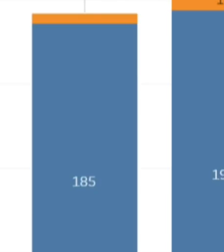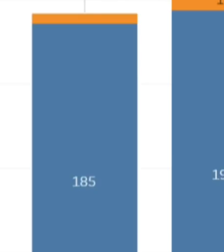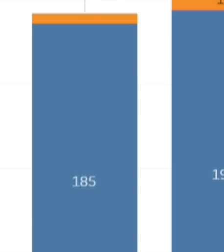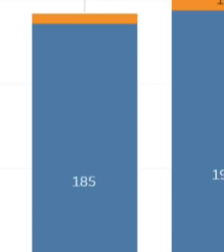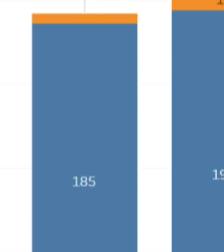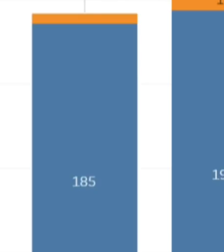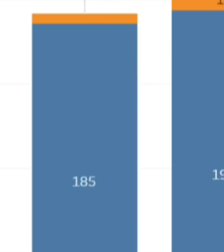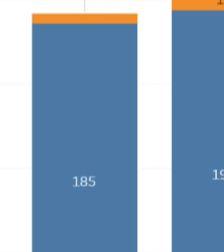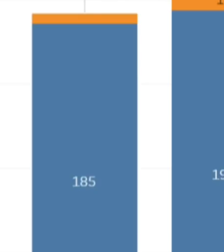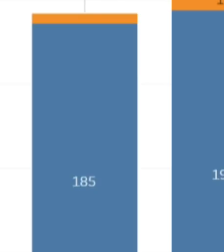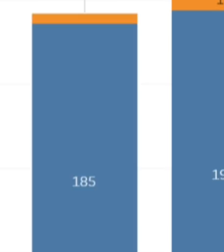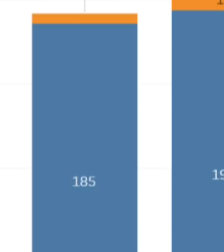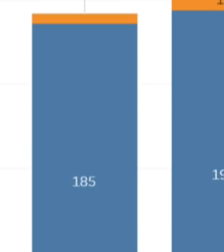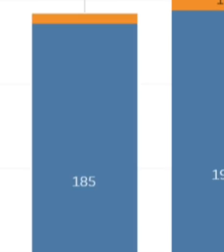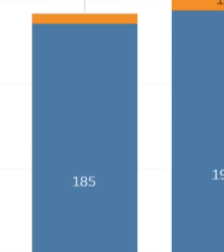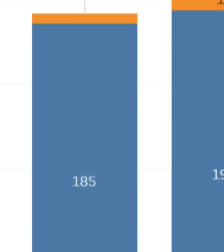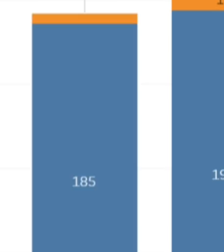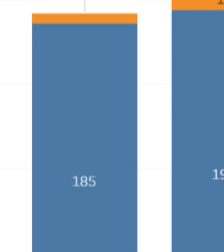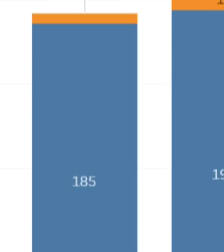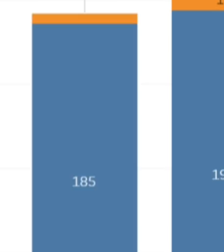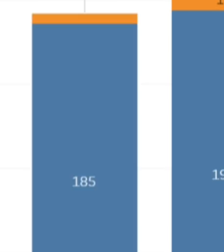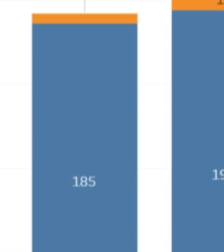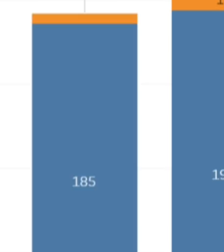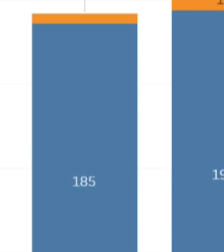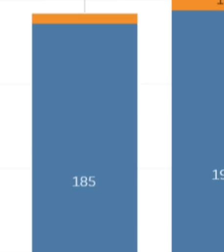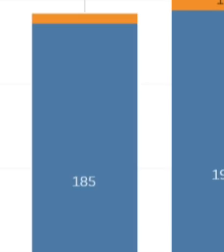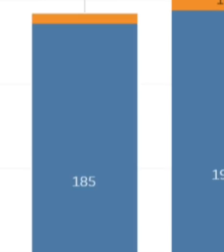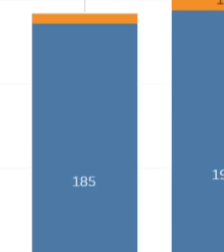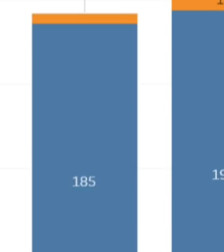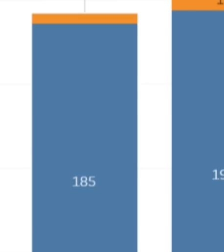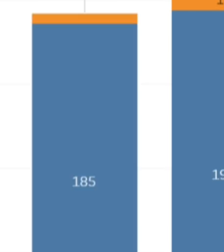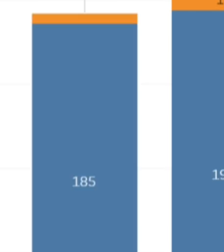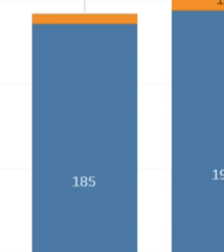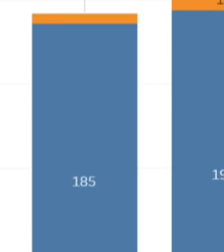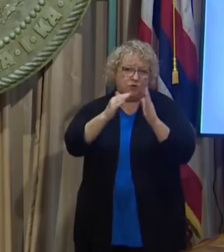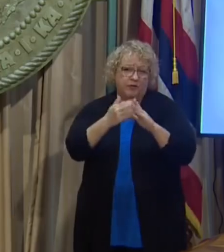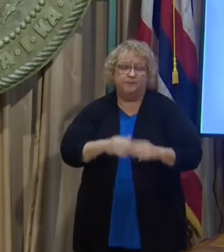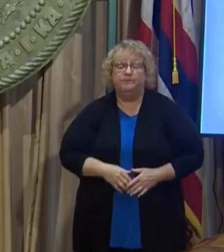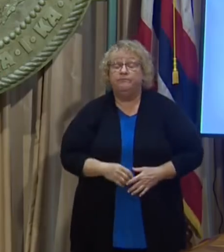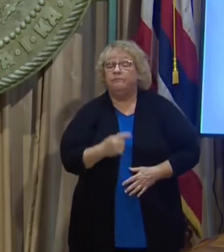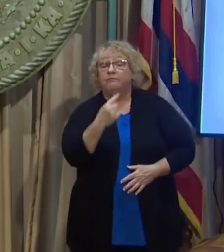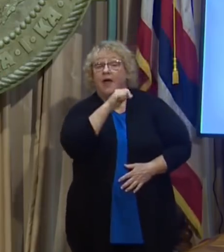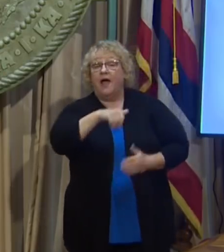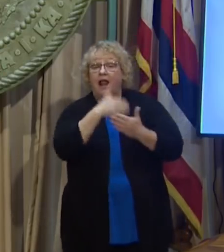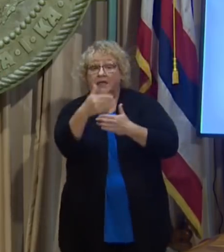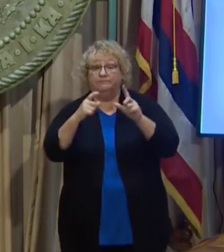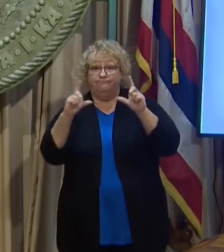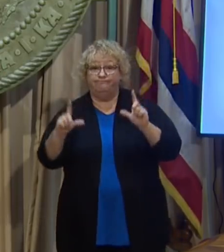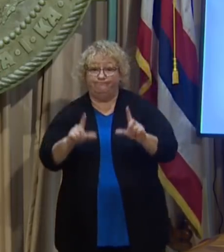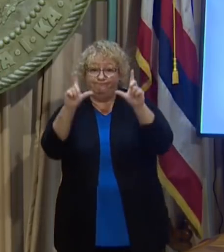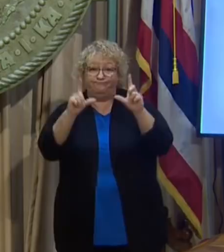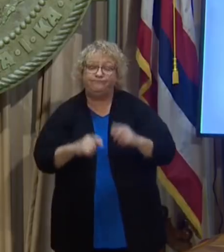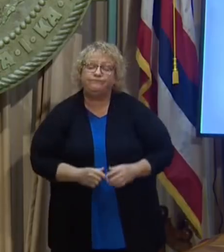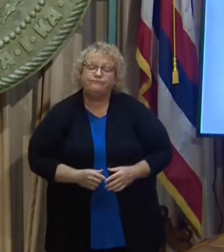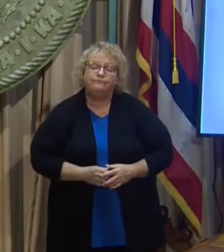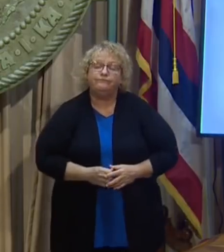WE EXPECTED TO SEE MORE CASES AMONG OLD INDIVIDUALS. FOR THAT REASON, OUR COMMUNITY IS AT HIGH-RISK FOR OTHER COMMUNITIES BECAUSE OF THE AGE DISTRIBUTION OF POPULATION.